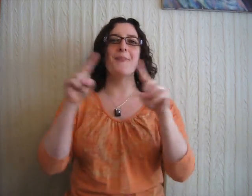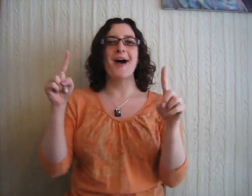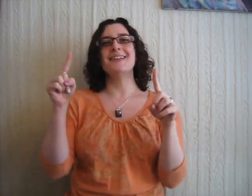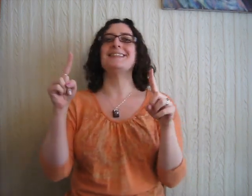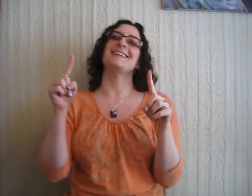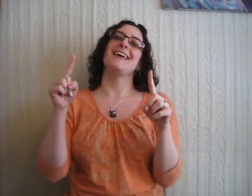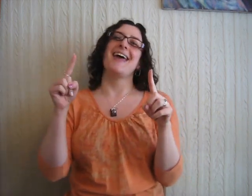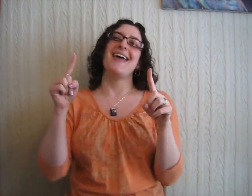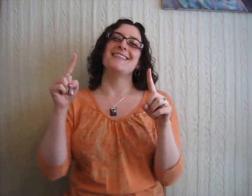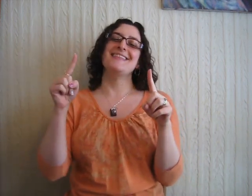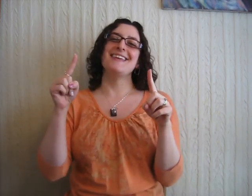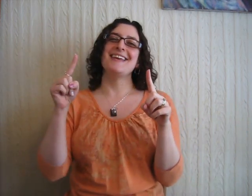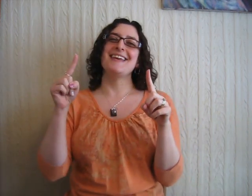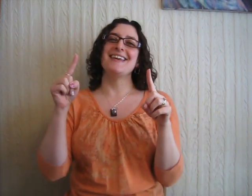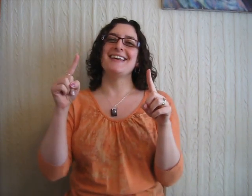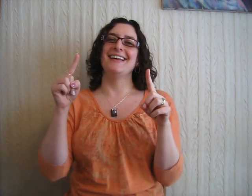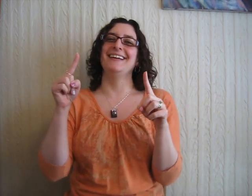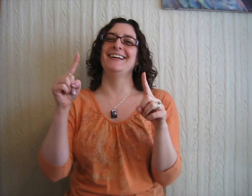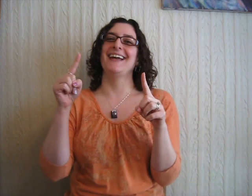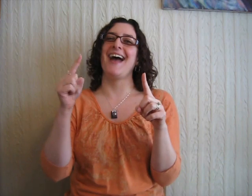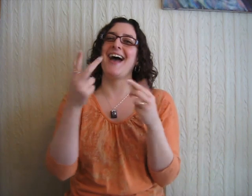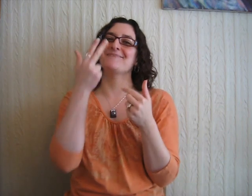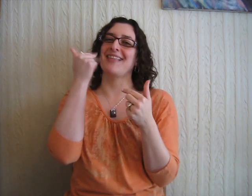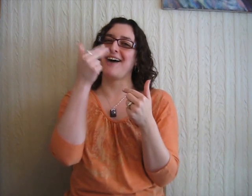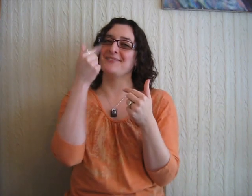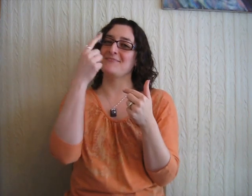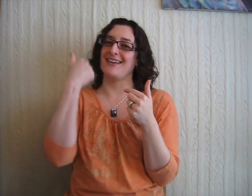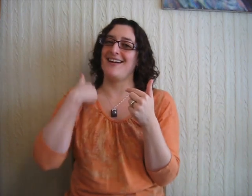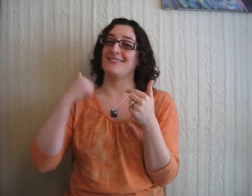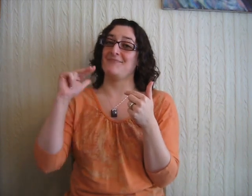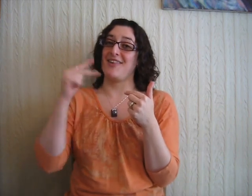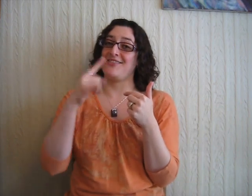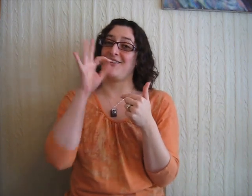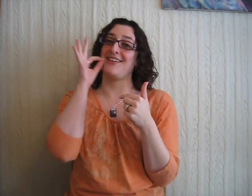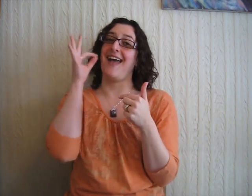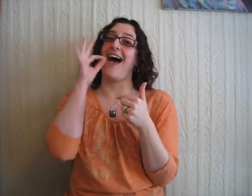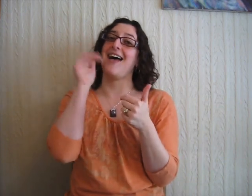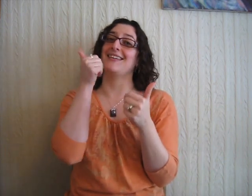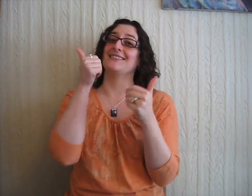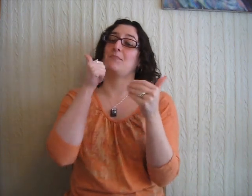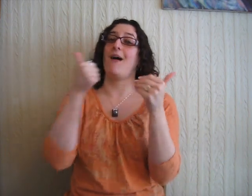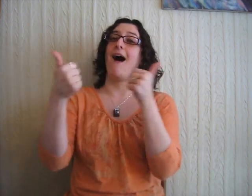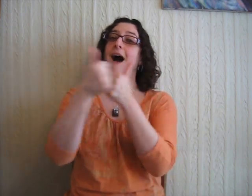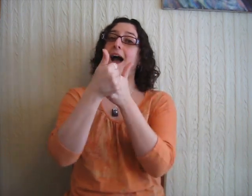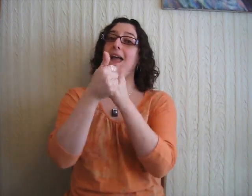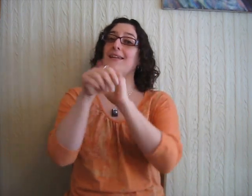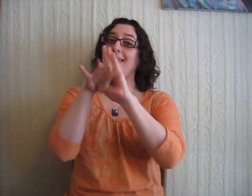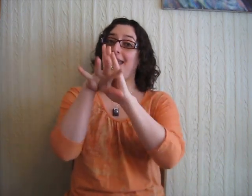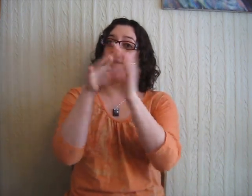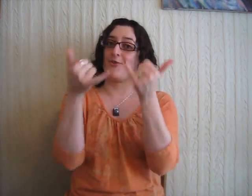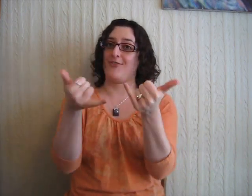But, the...I'm laughing because my third cat is behind the camera right now